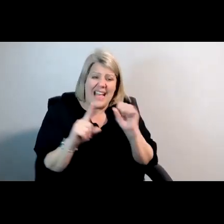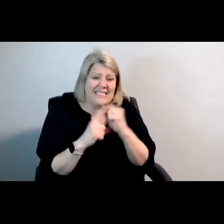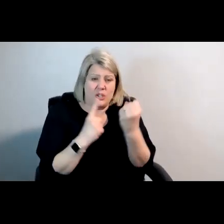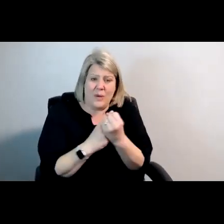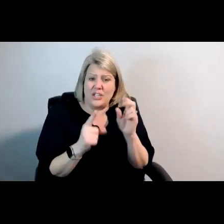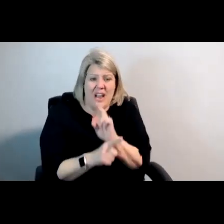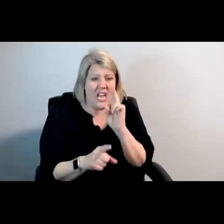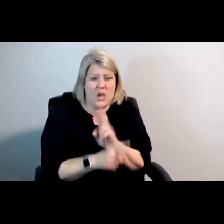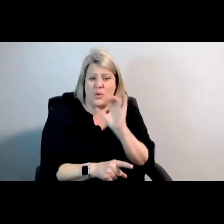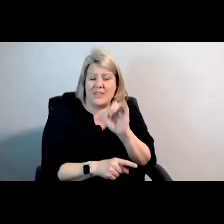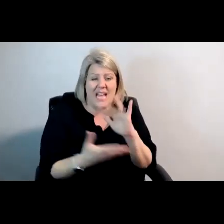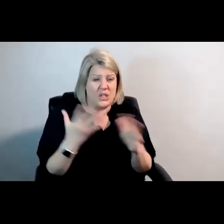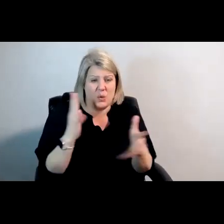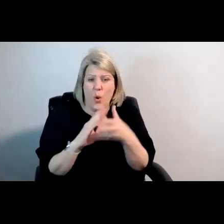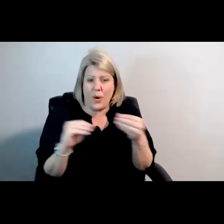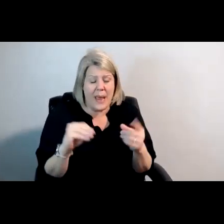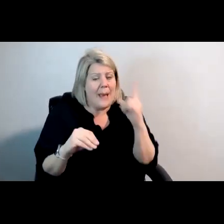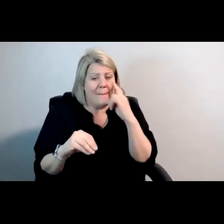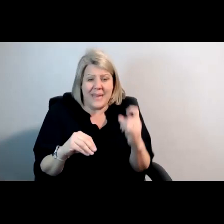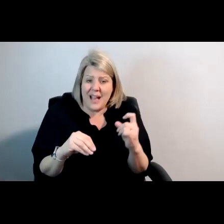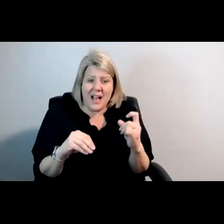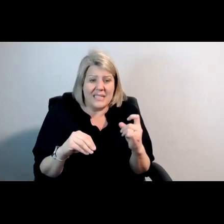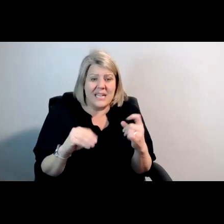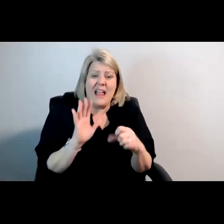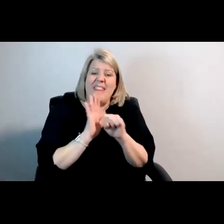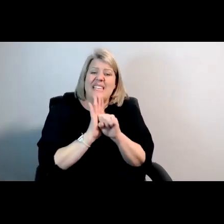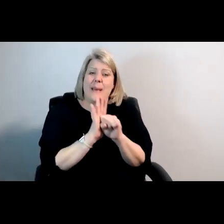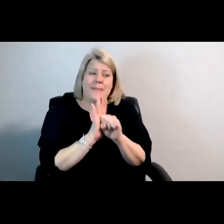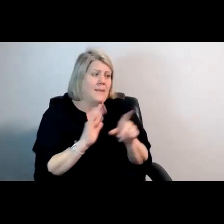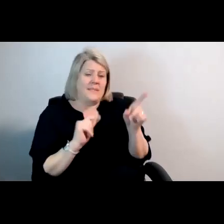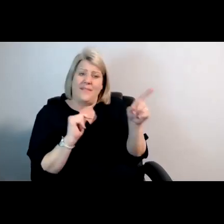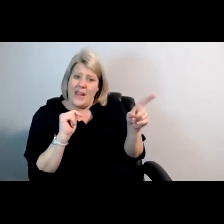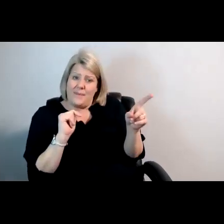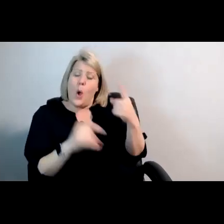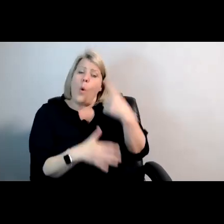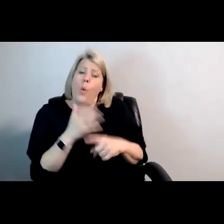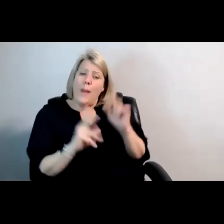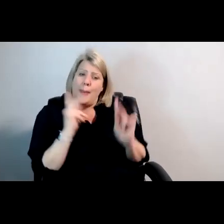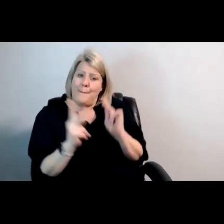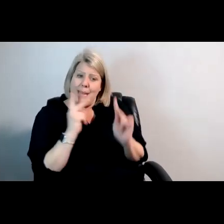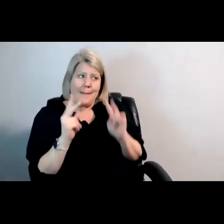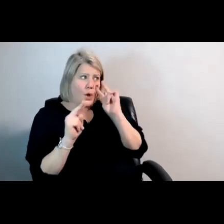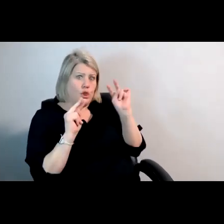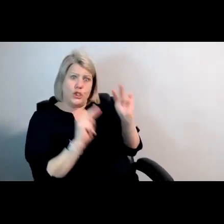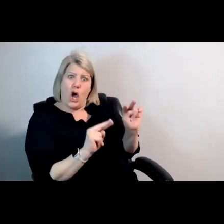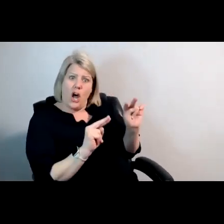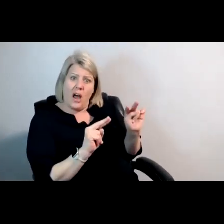because in this situation, the signs and symptoms of what the people were seeing, that they were attributing